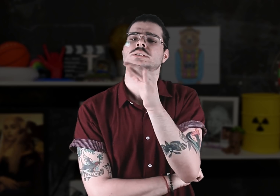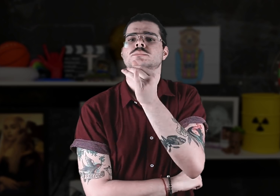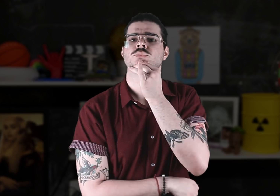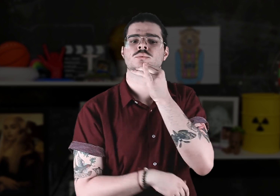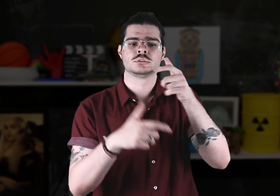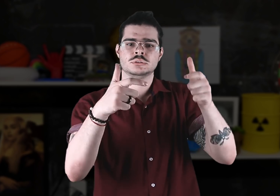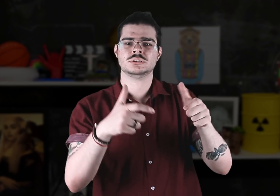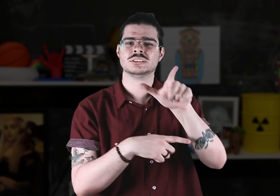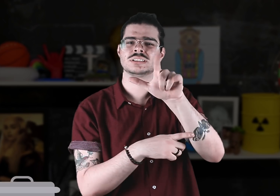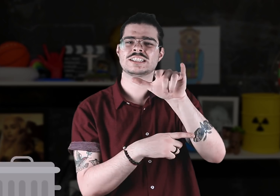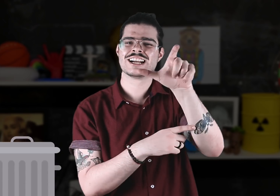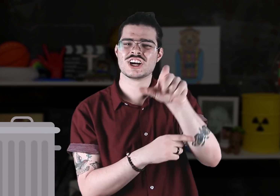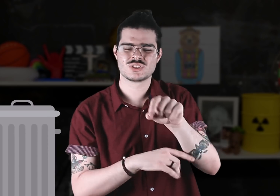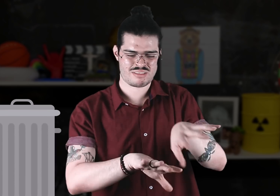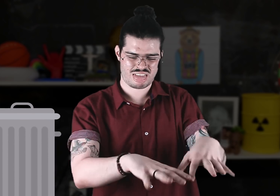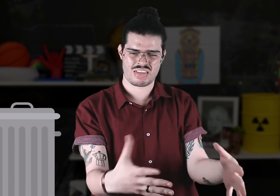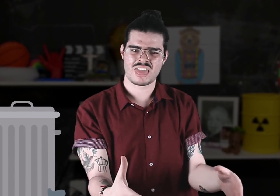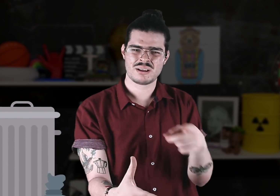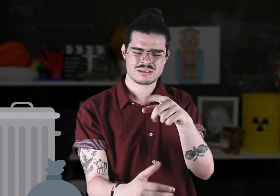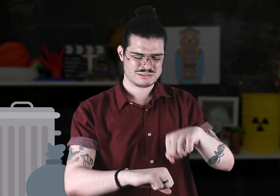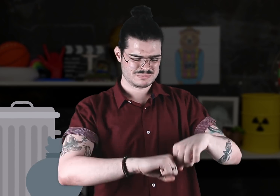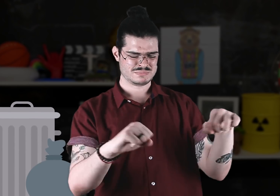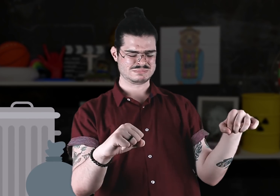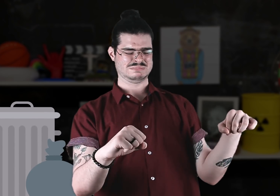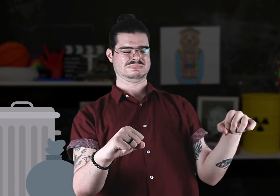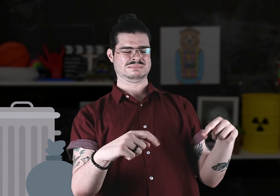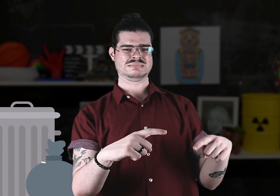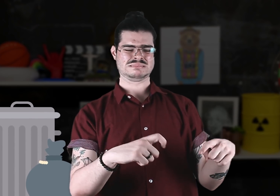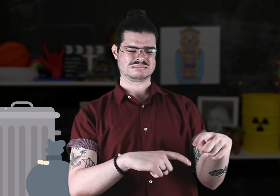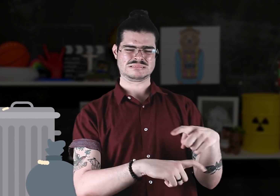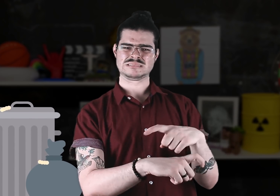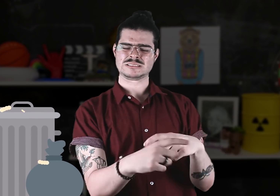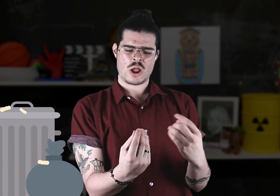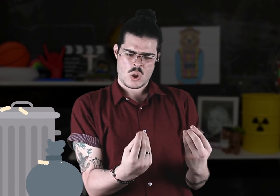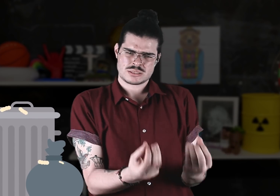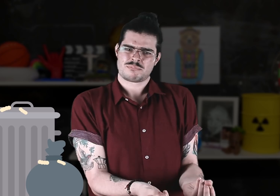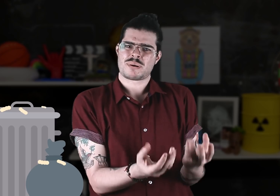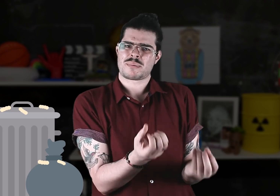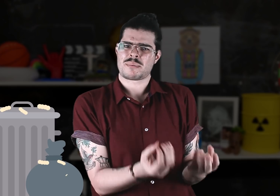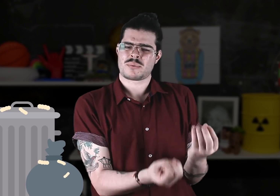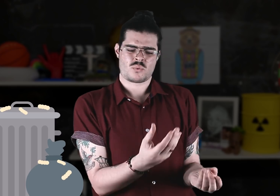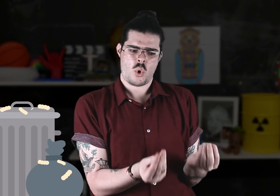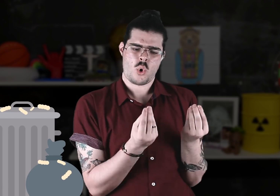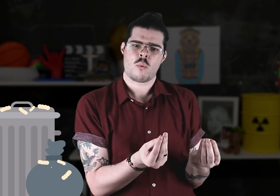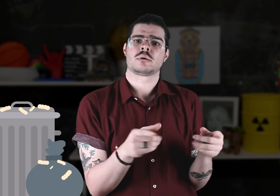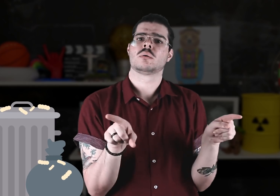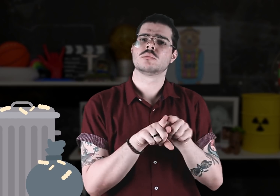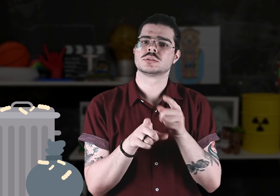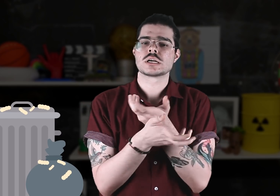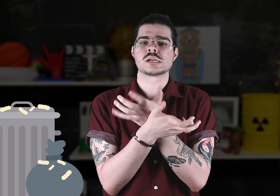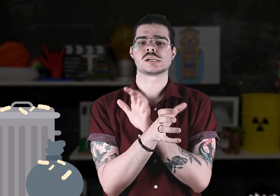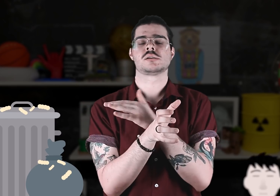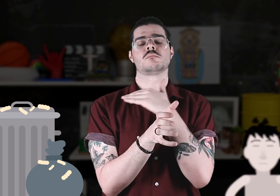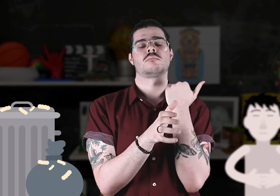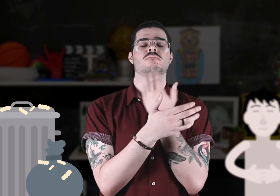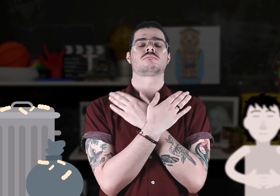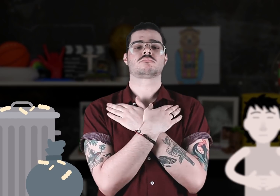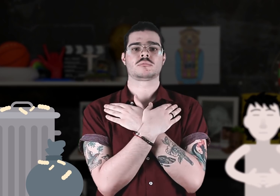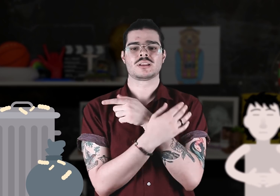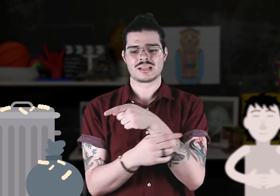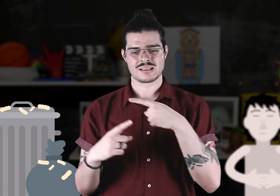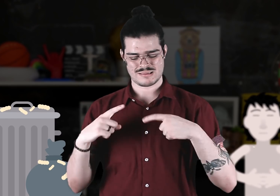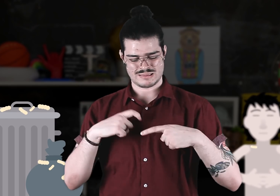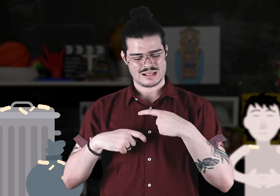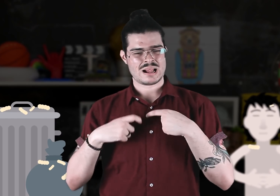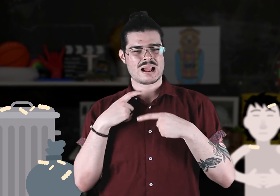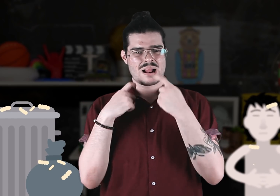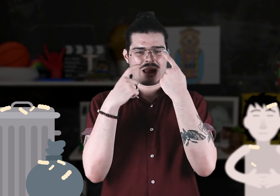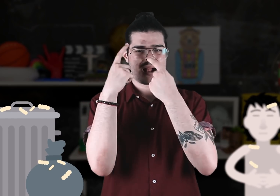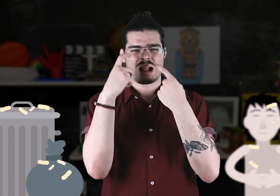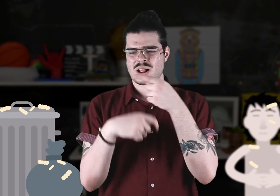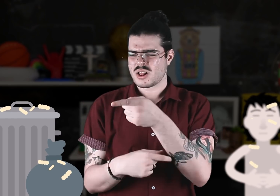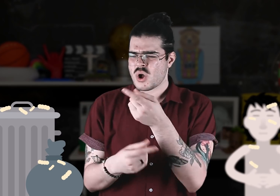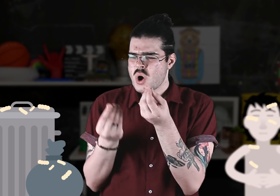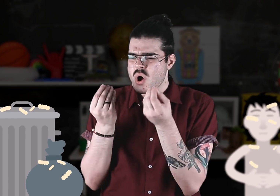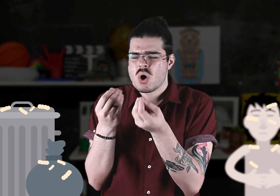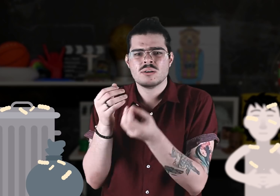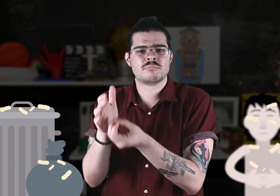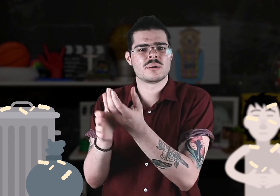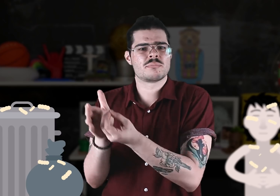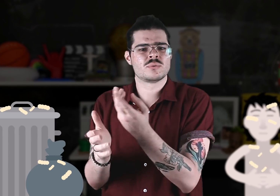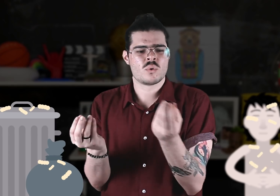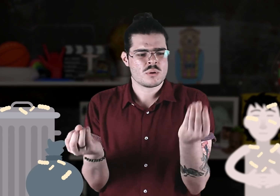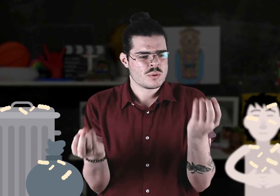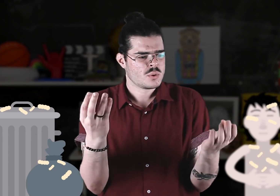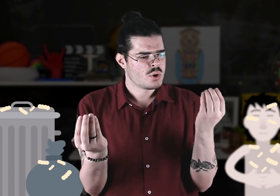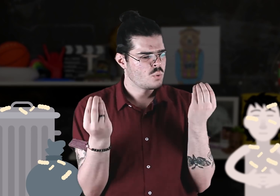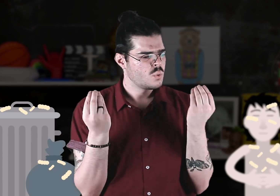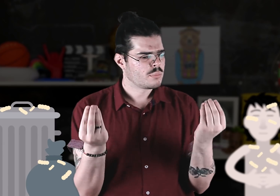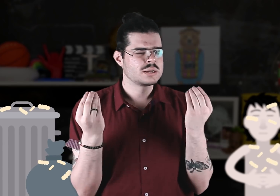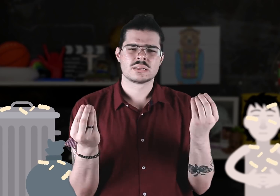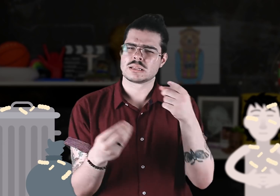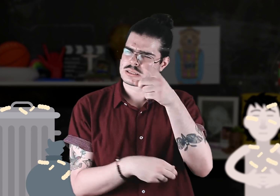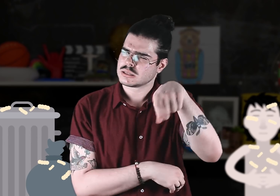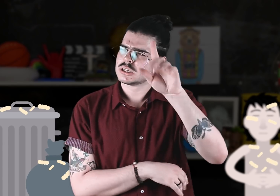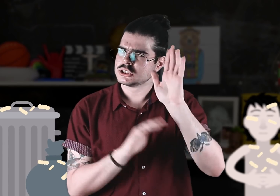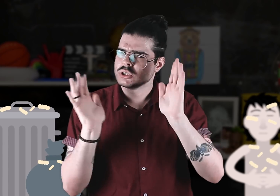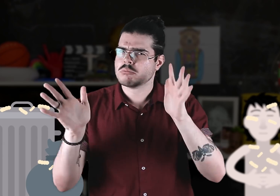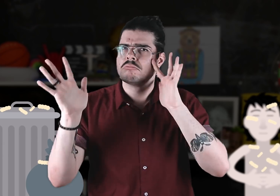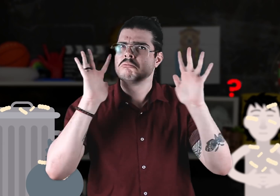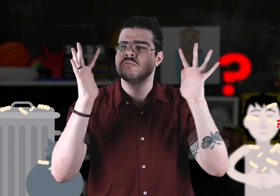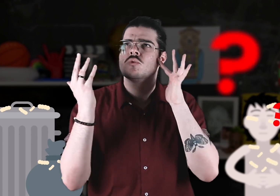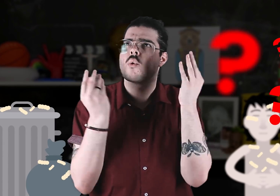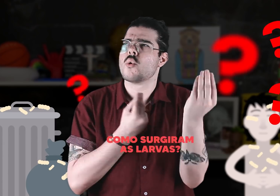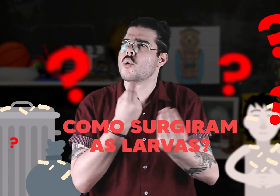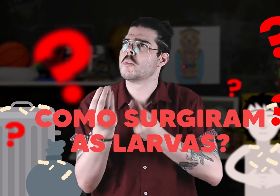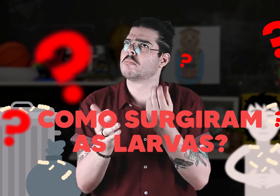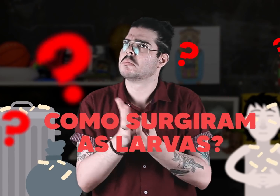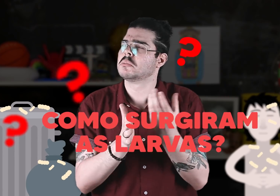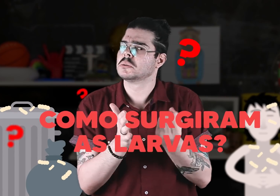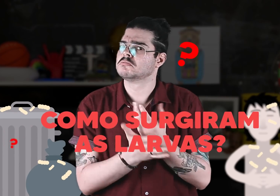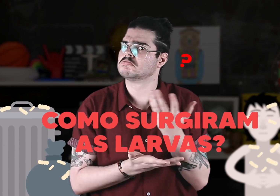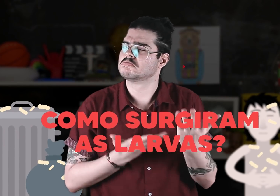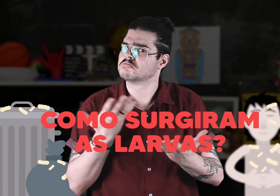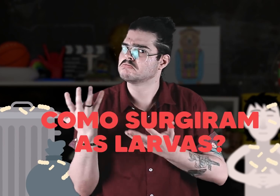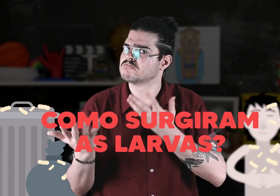As the larvae appeared in the garbage and in the corpse, do you imagine how?